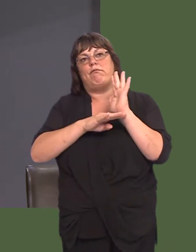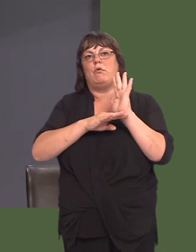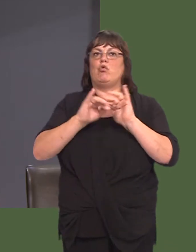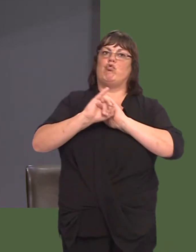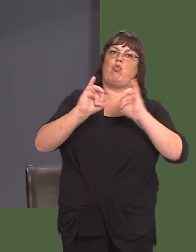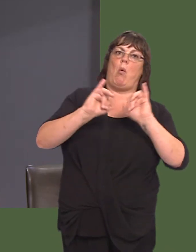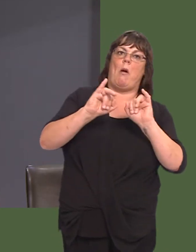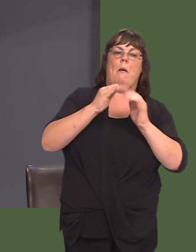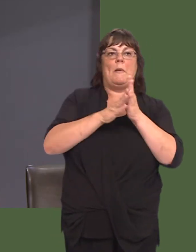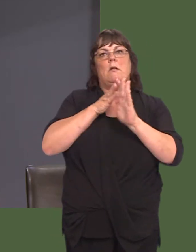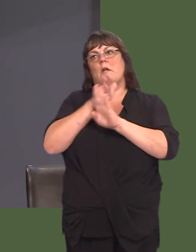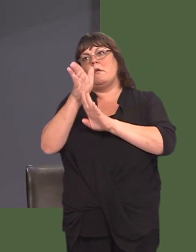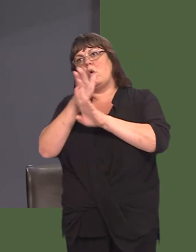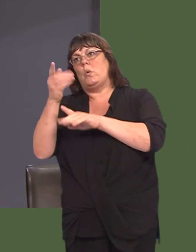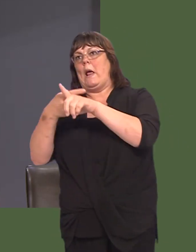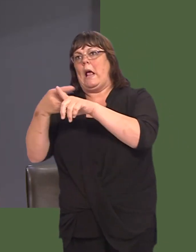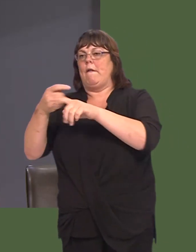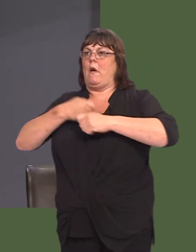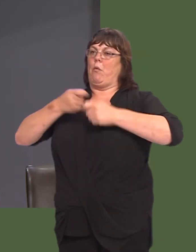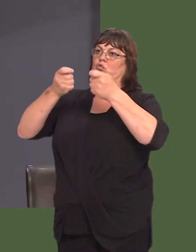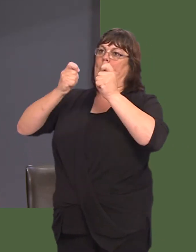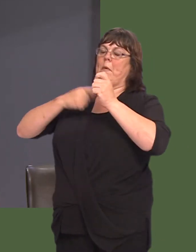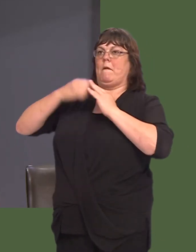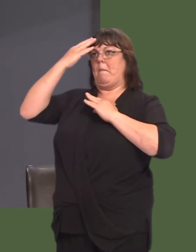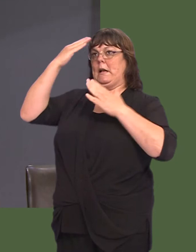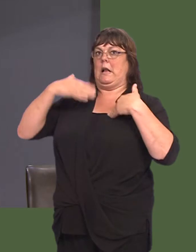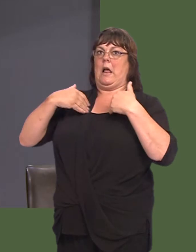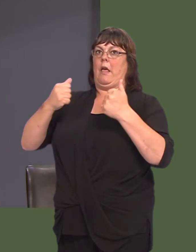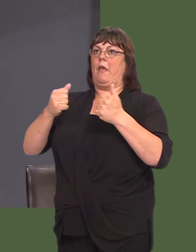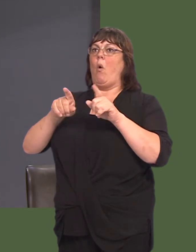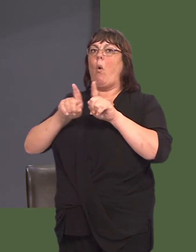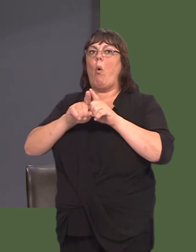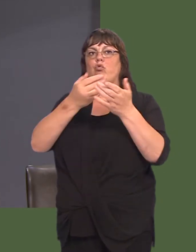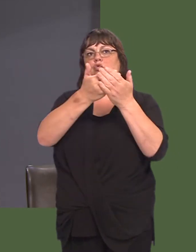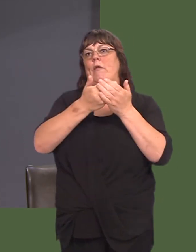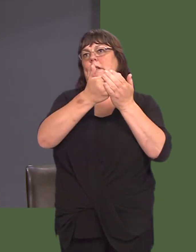and theyíre having to travel to England for treatment for their mental health and rely on charitiesí?